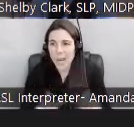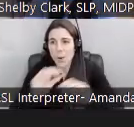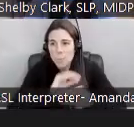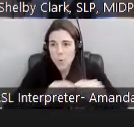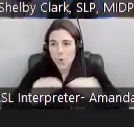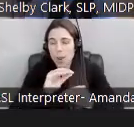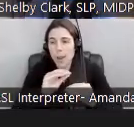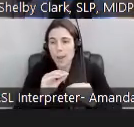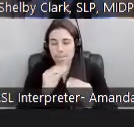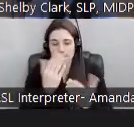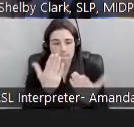orientation,